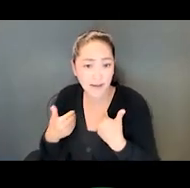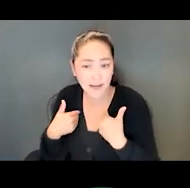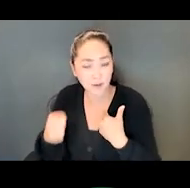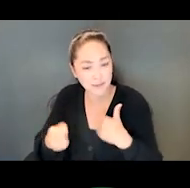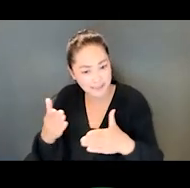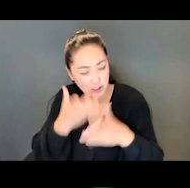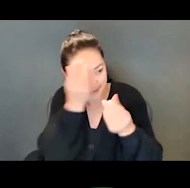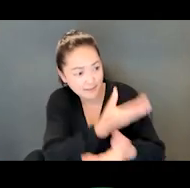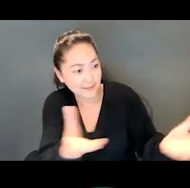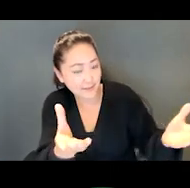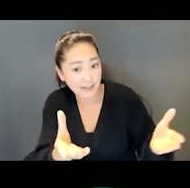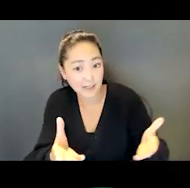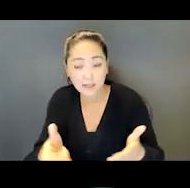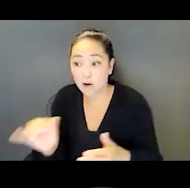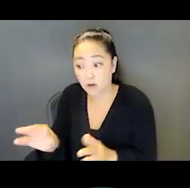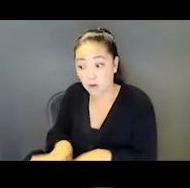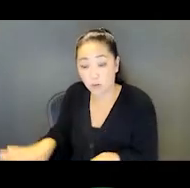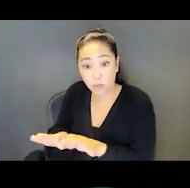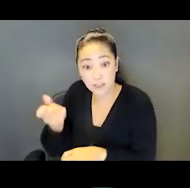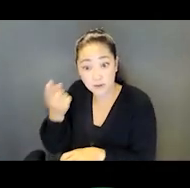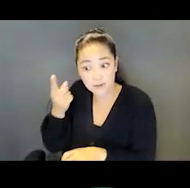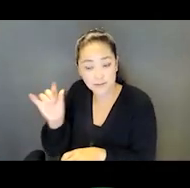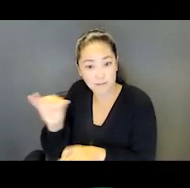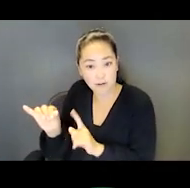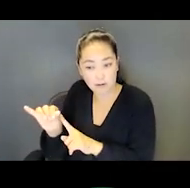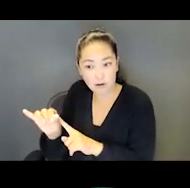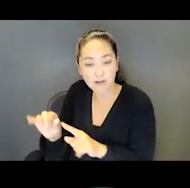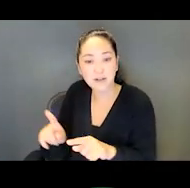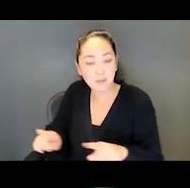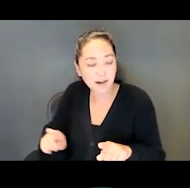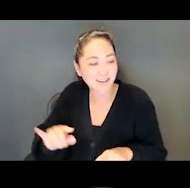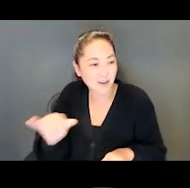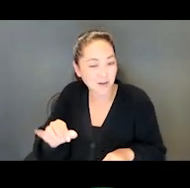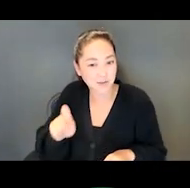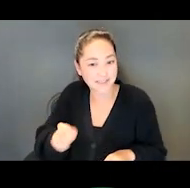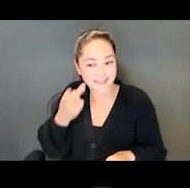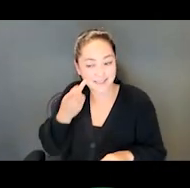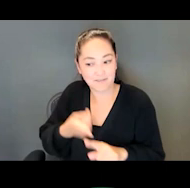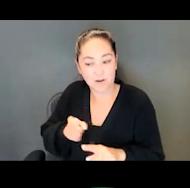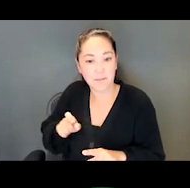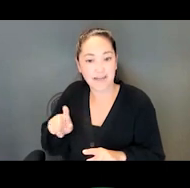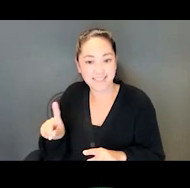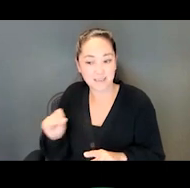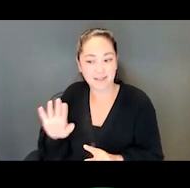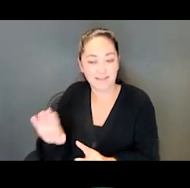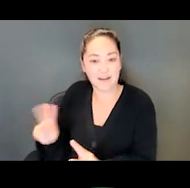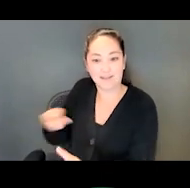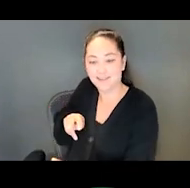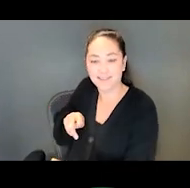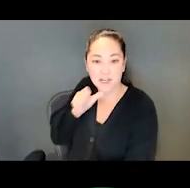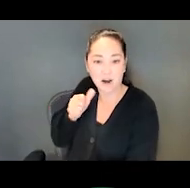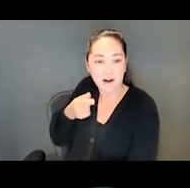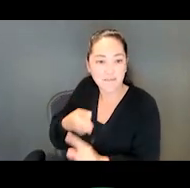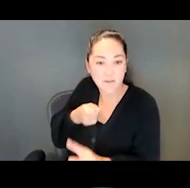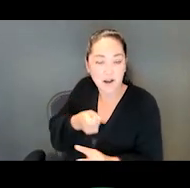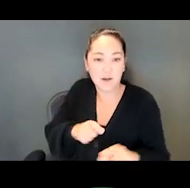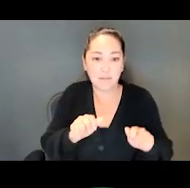The able world to where safety is very important. Safety is the highest topic in this compensation.